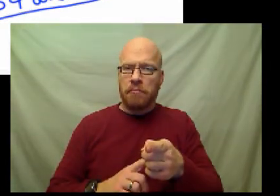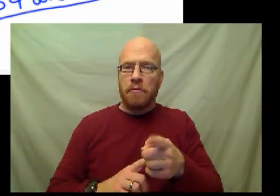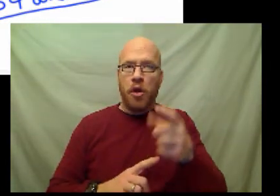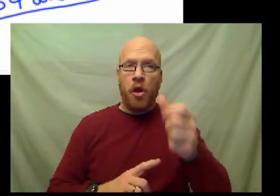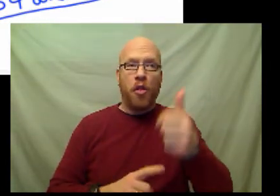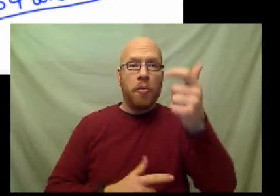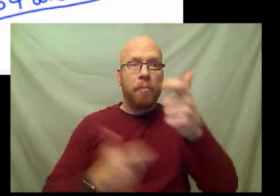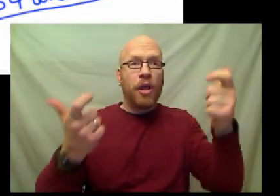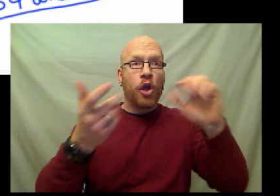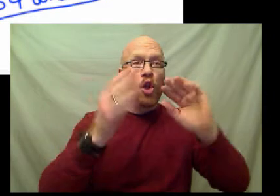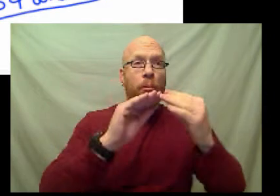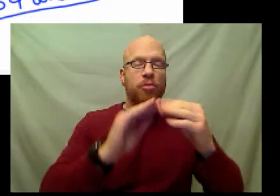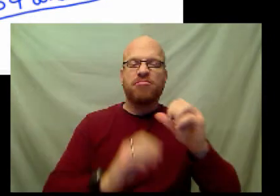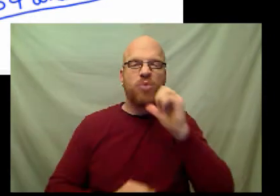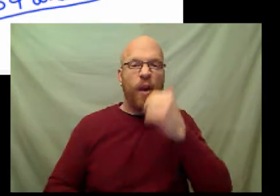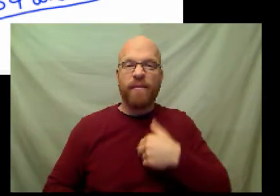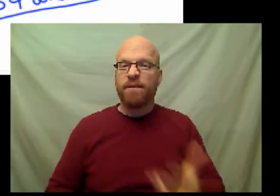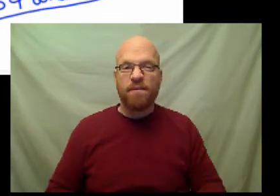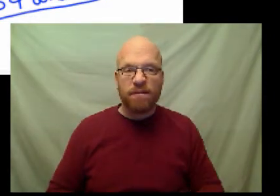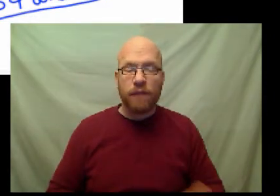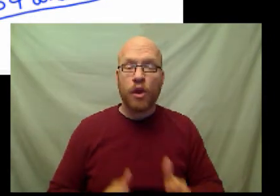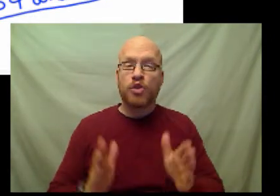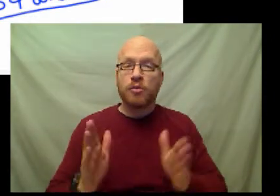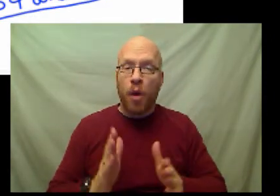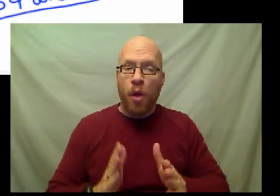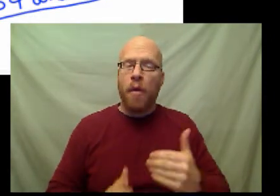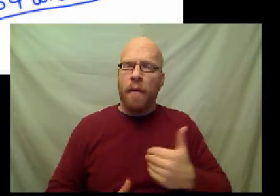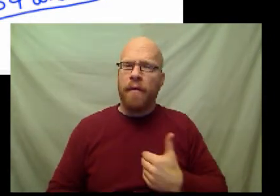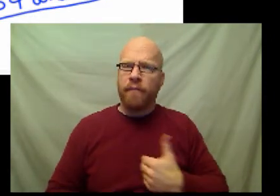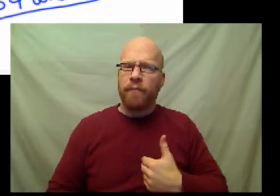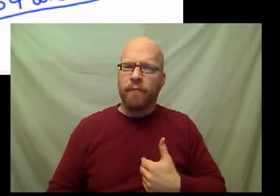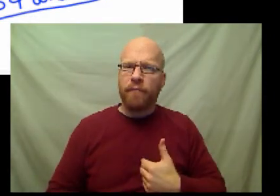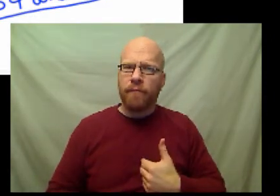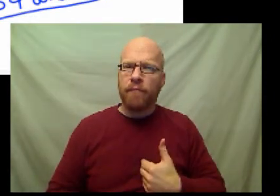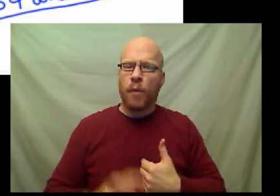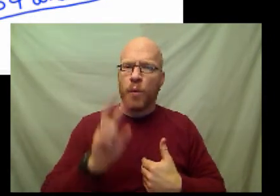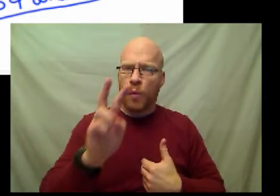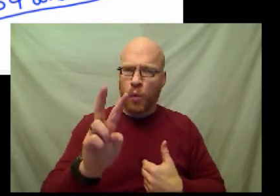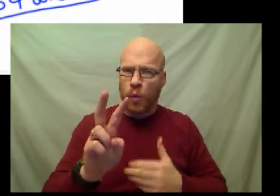and there does not exist a larger divisor. There are smaller divisors.